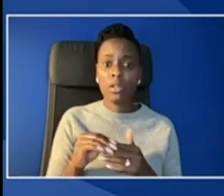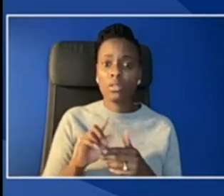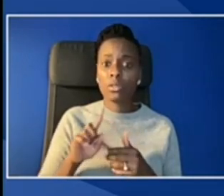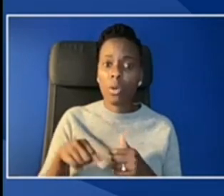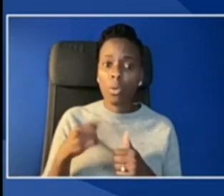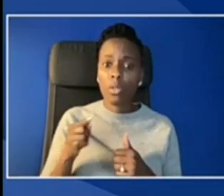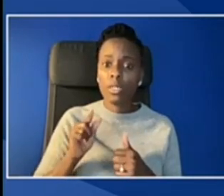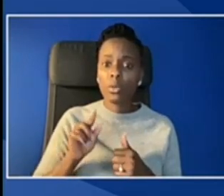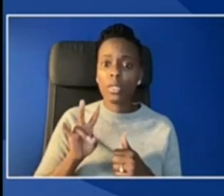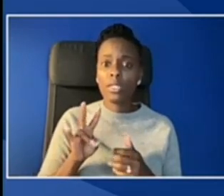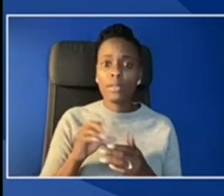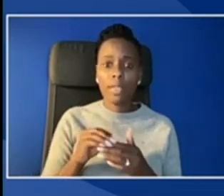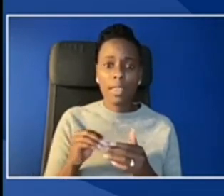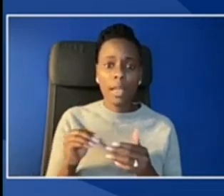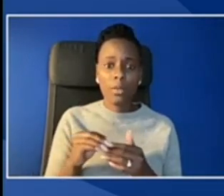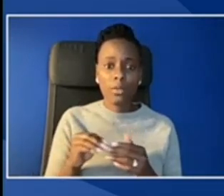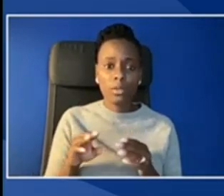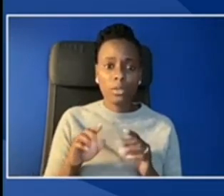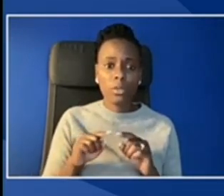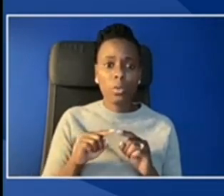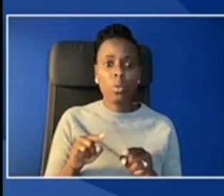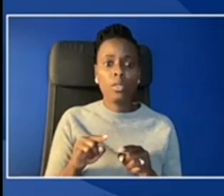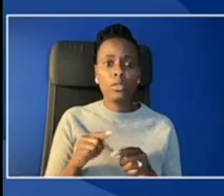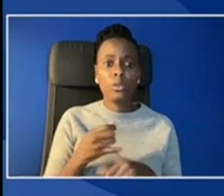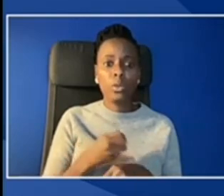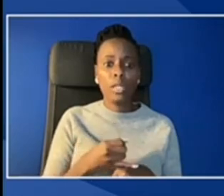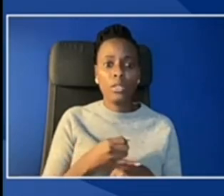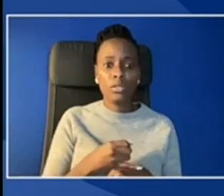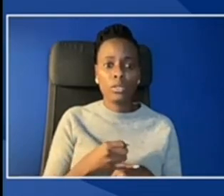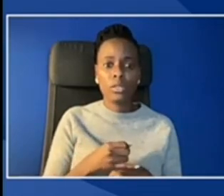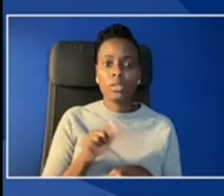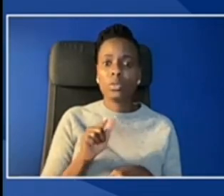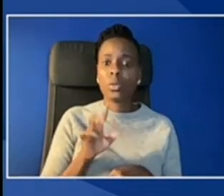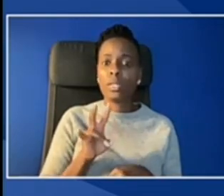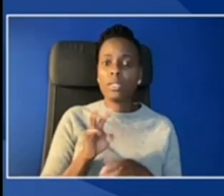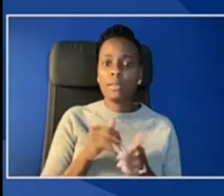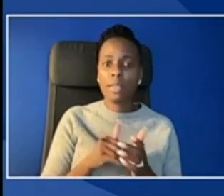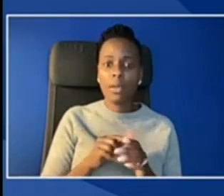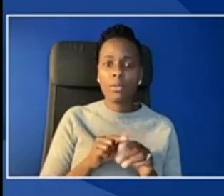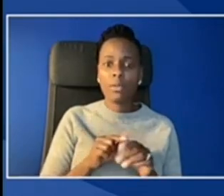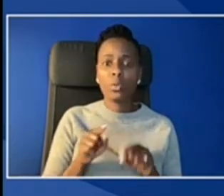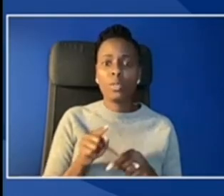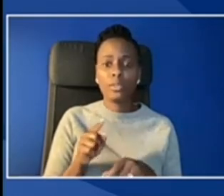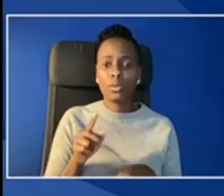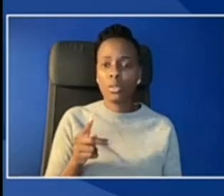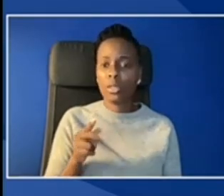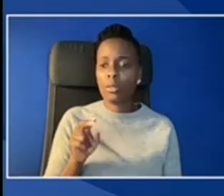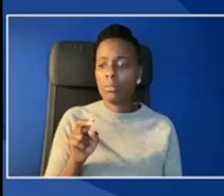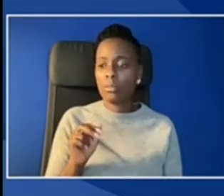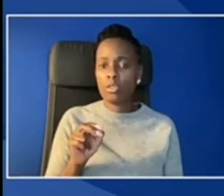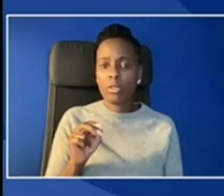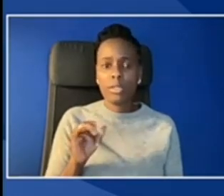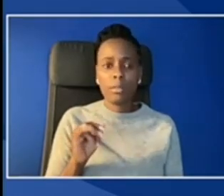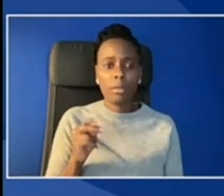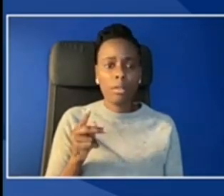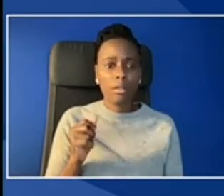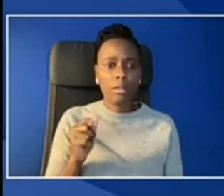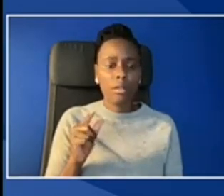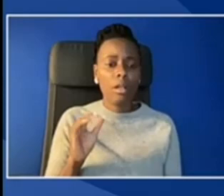to interest and 10,000 went to principal. So, you know, I'm just hoping that there can be some relief. I feel like many of